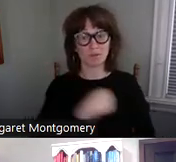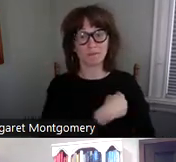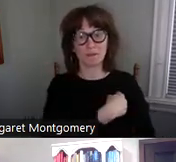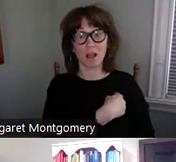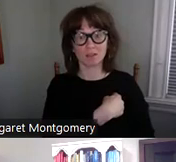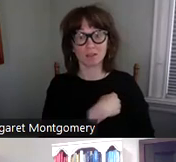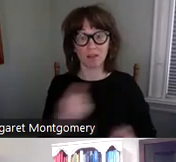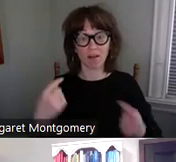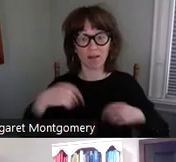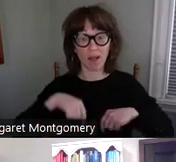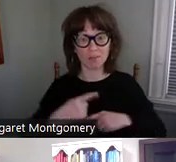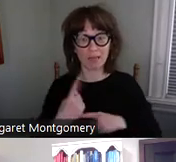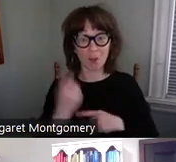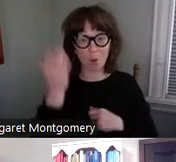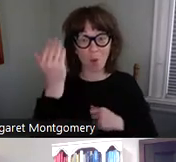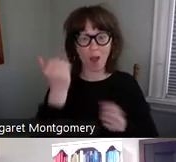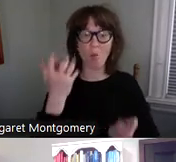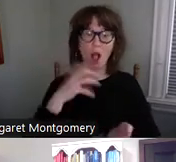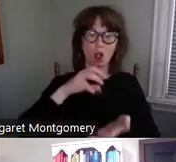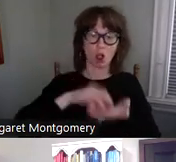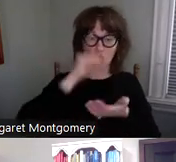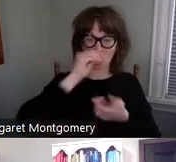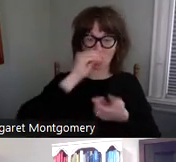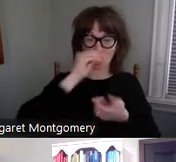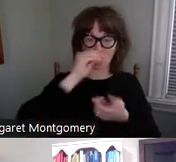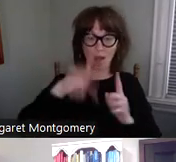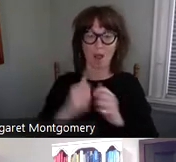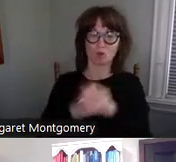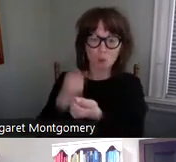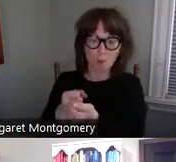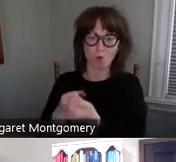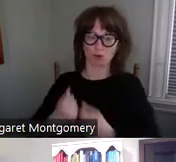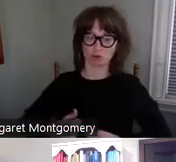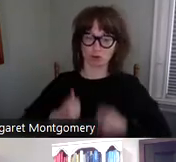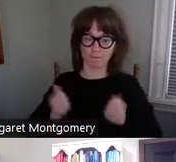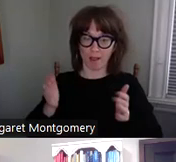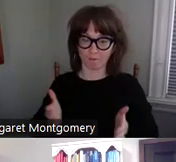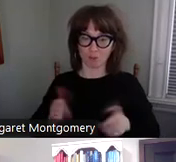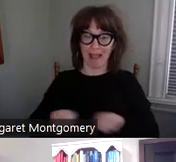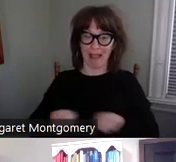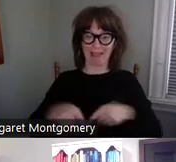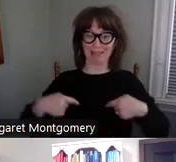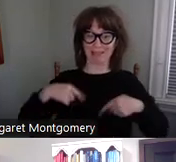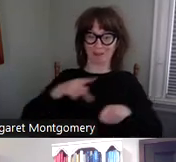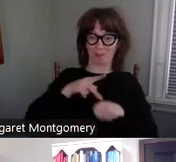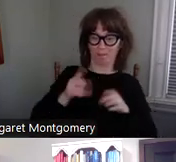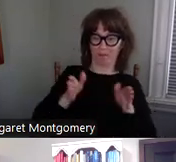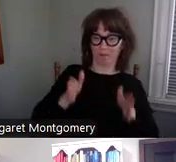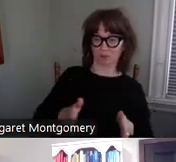this webinar because we wanna learn more about how to support you. 12:06:51 Drivers and the professional capacity, and then a very say that i'm not as familiar